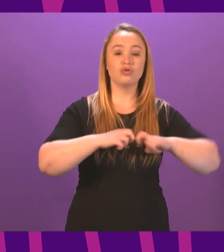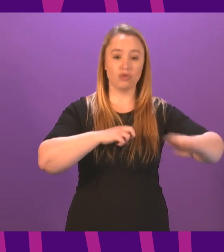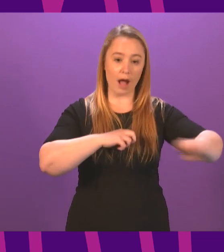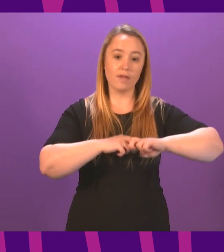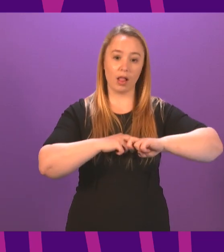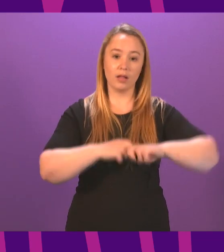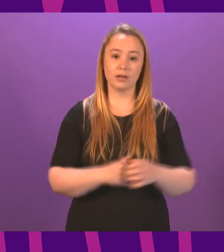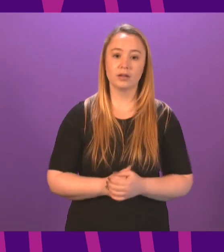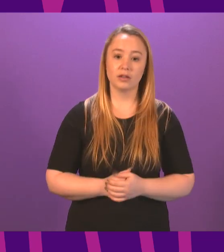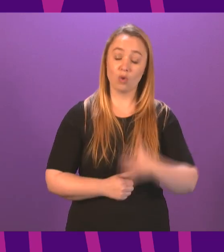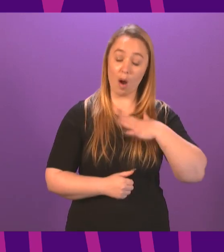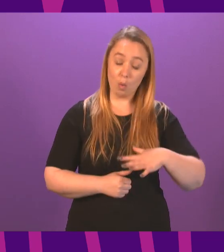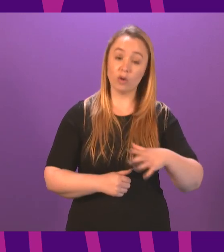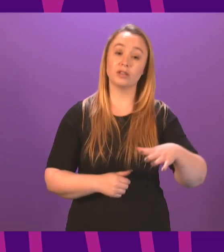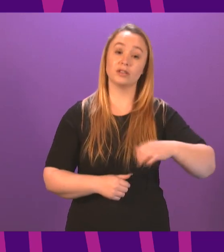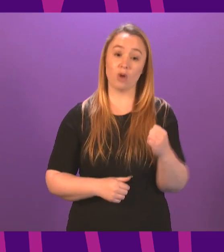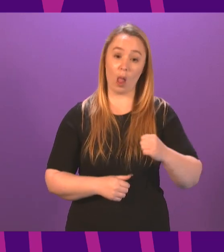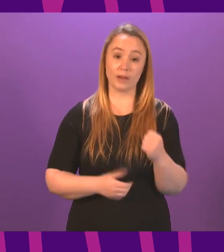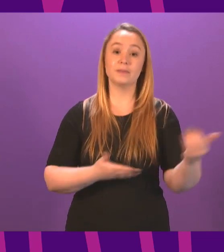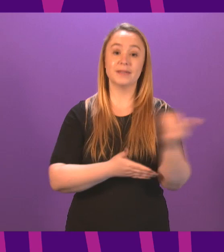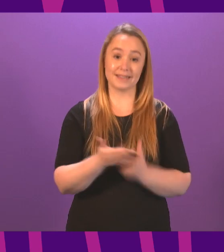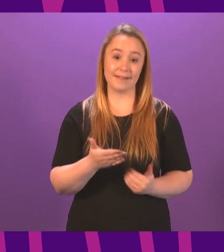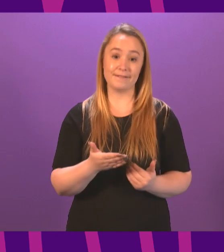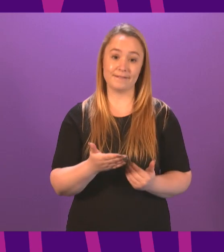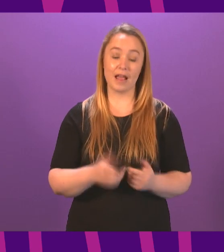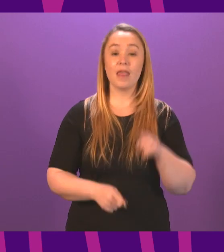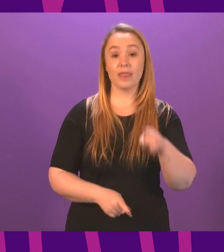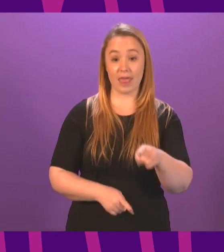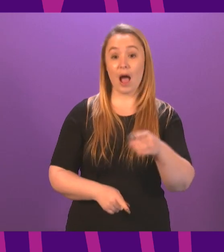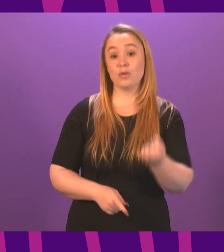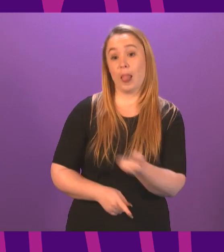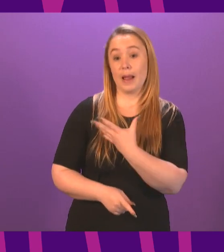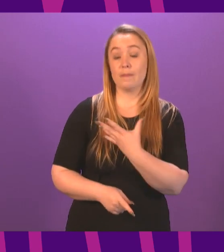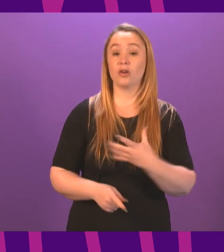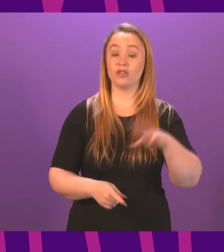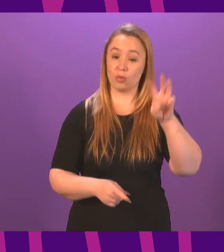That is what the Labour First Minister of Wales said when he introduced statutory legal